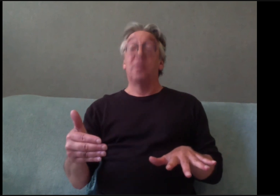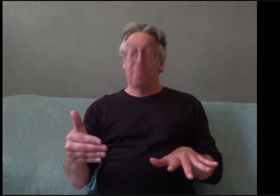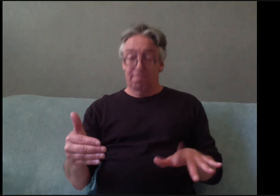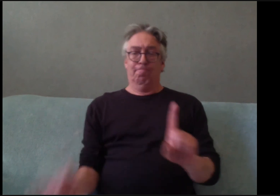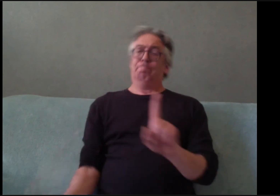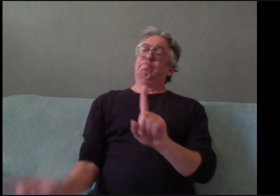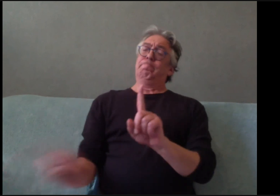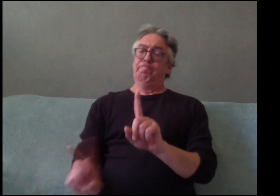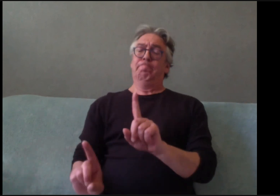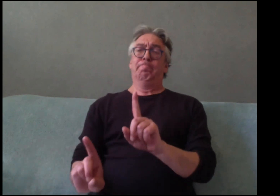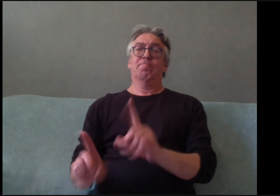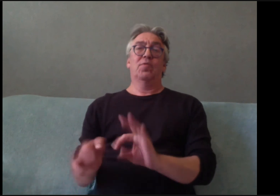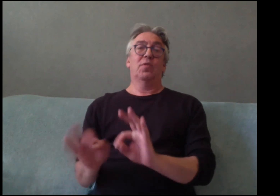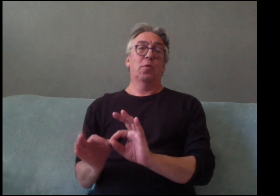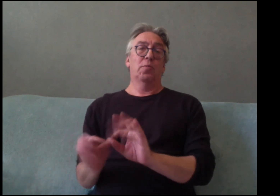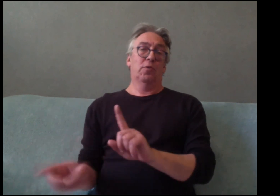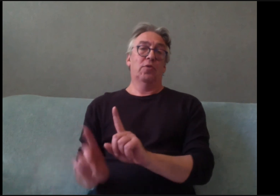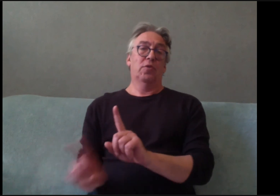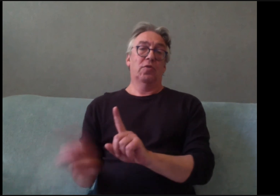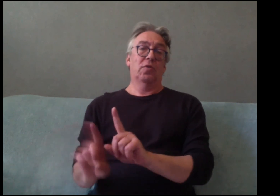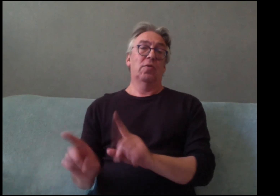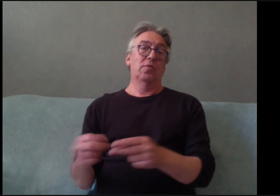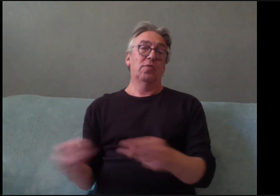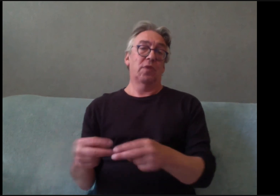And I believe Italy also has a system of subtitling.